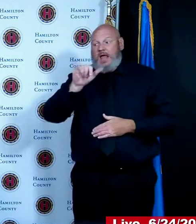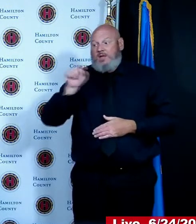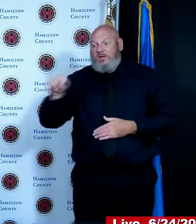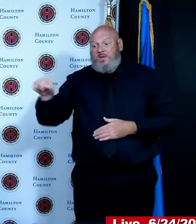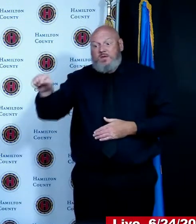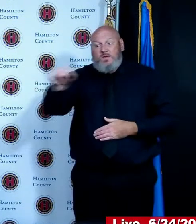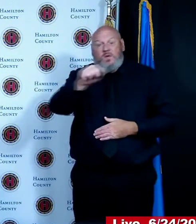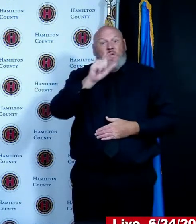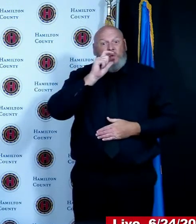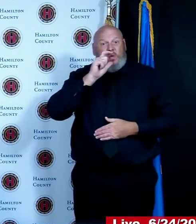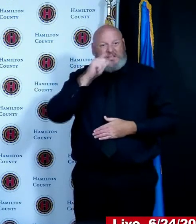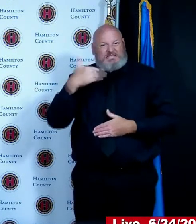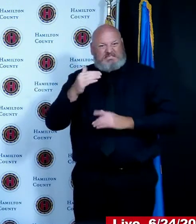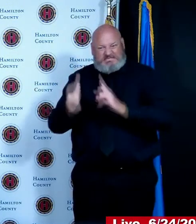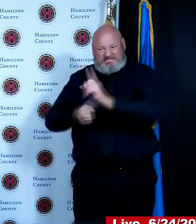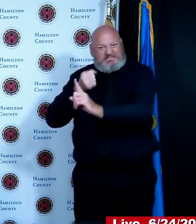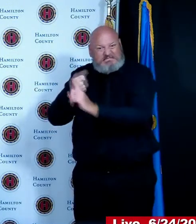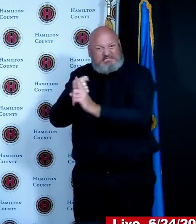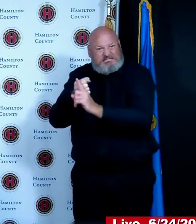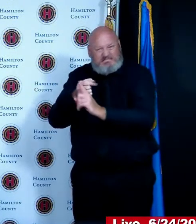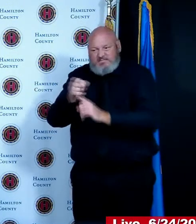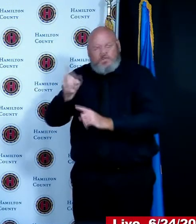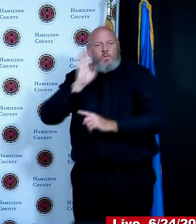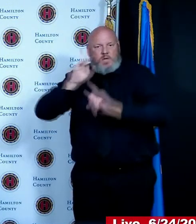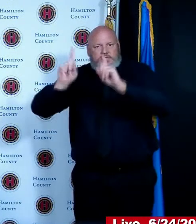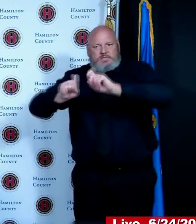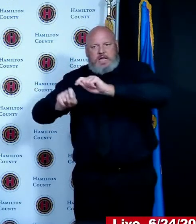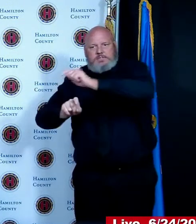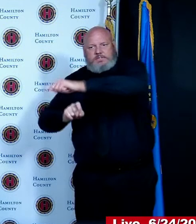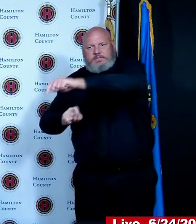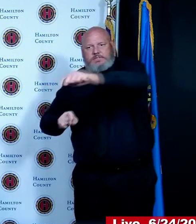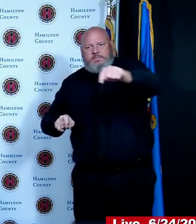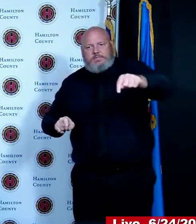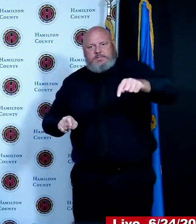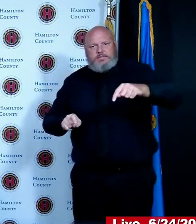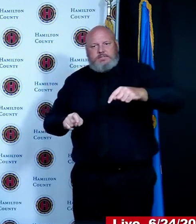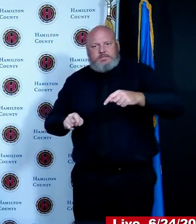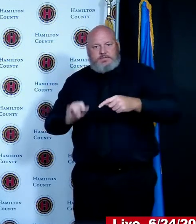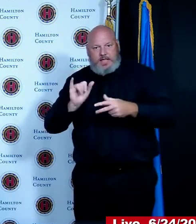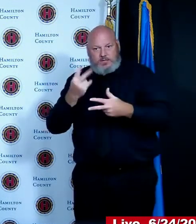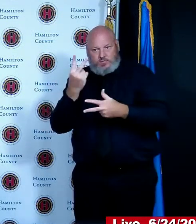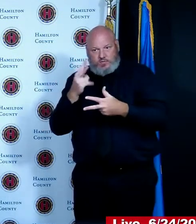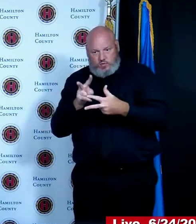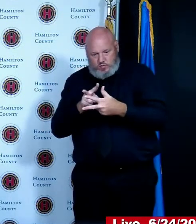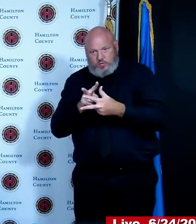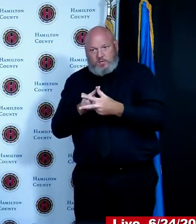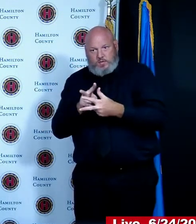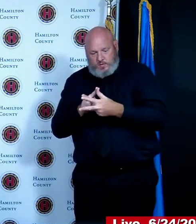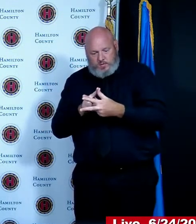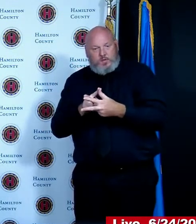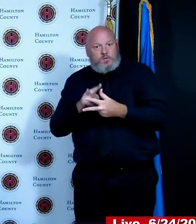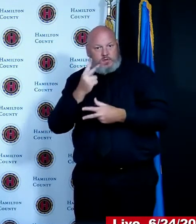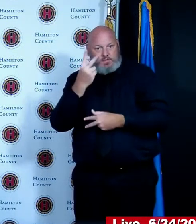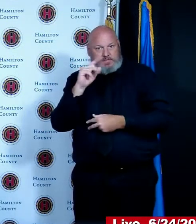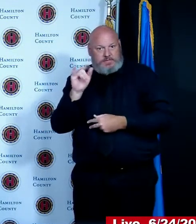sites in the next couple of weeks and again I'm gonna let Greg talk about the details of where those are going to be we've got some additional information